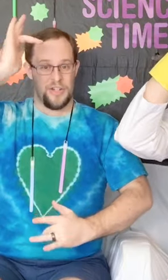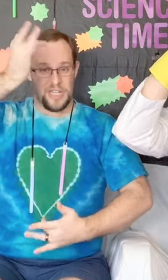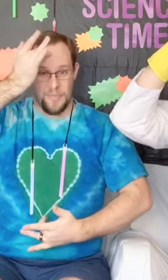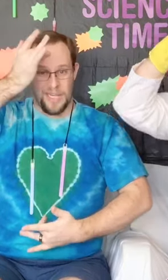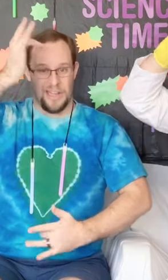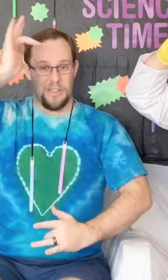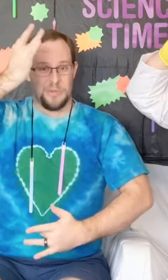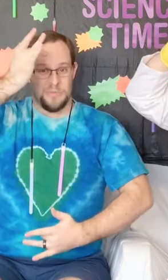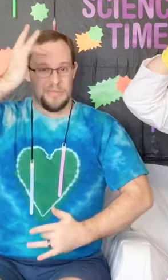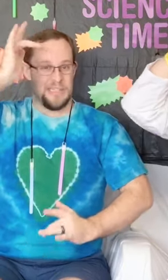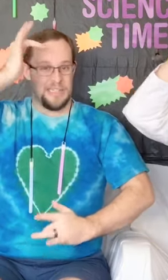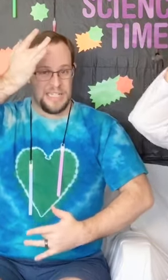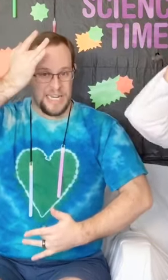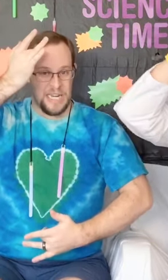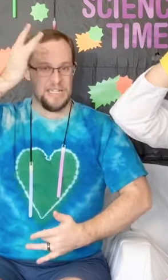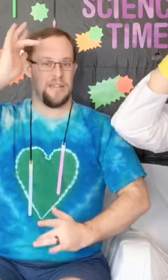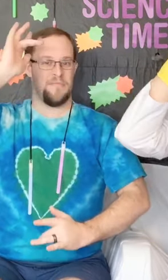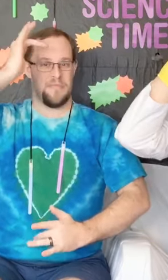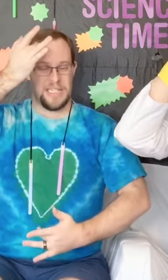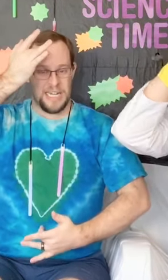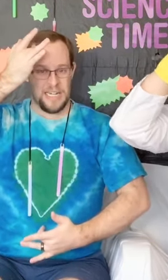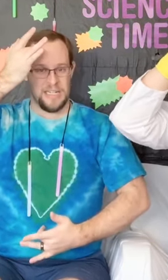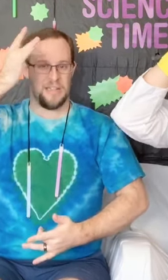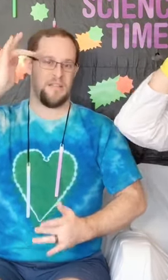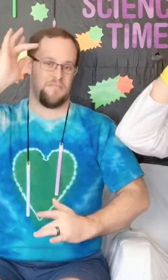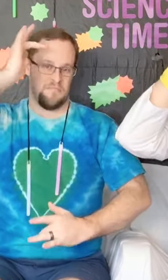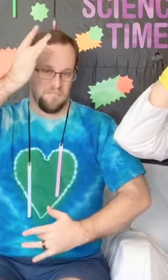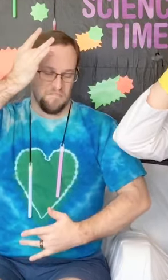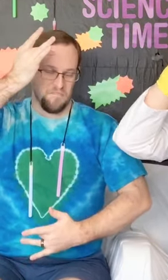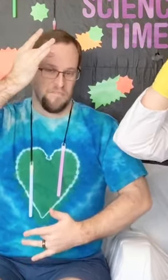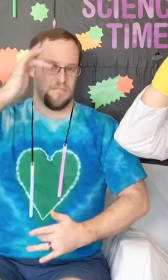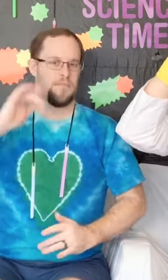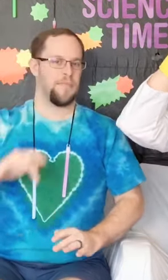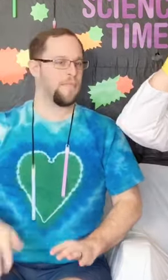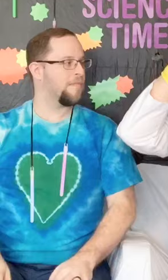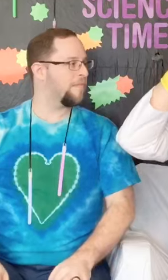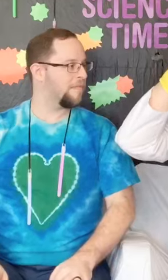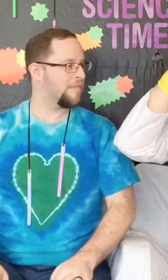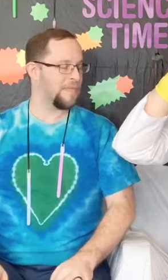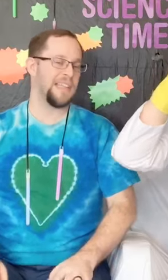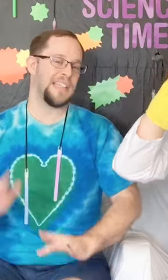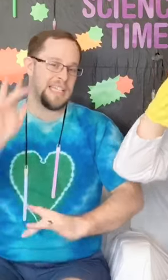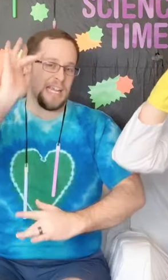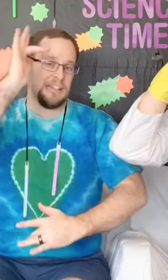gonna be like, "ooh!" "Disease." "Sickness." CALI: "Sickness." I'm sick. CALI: Exactly.